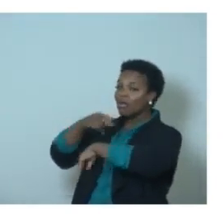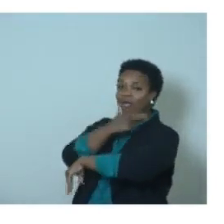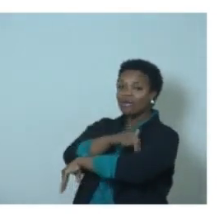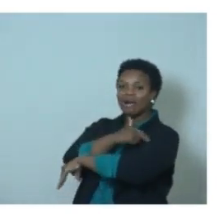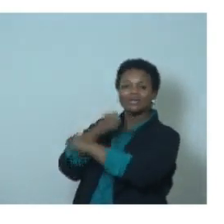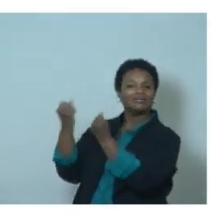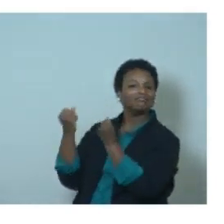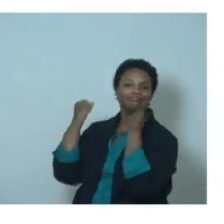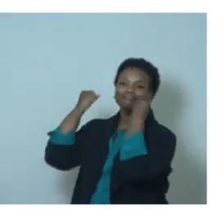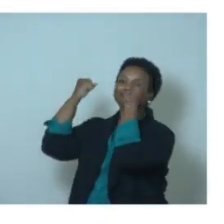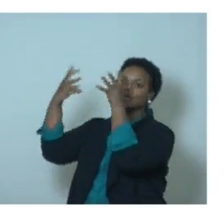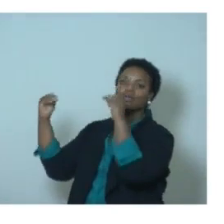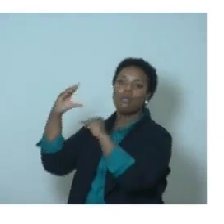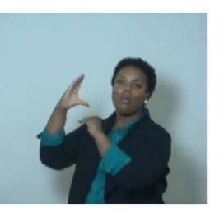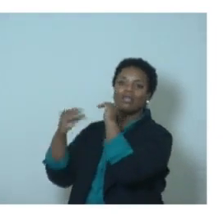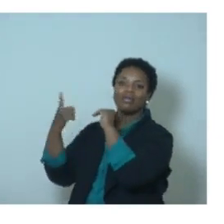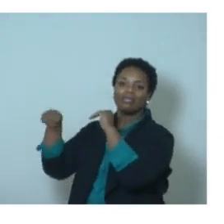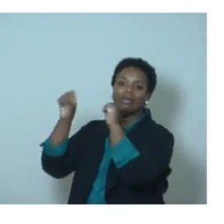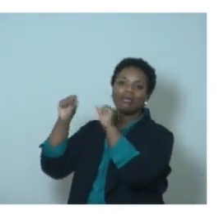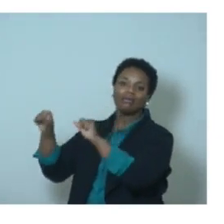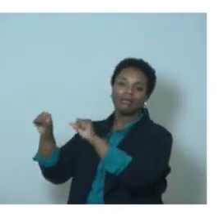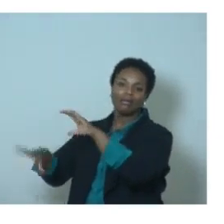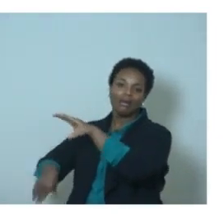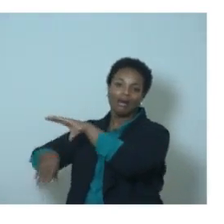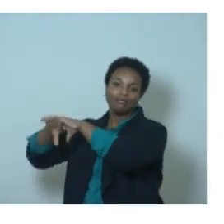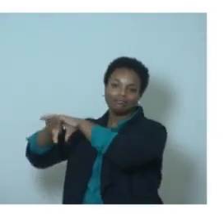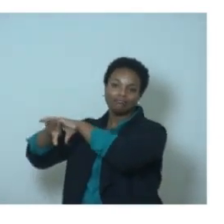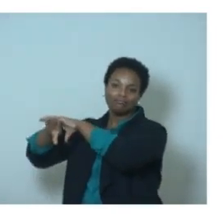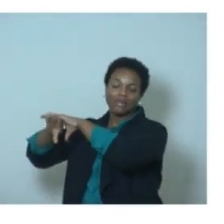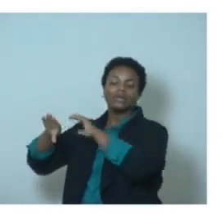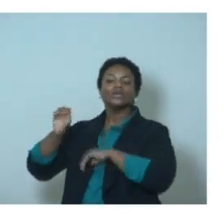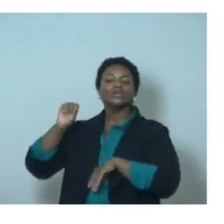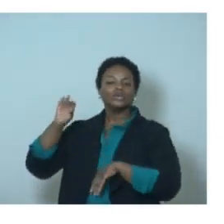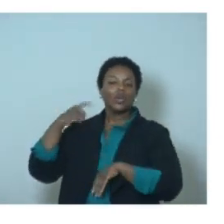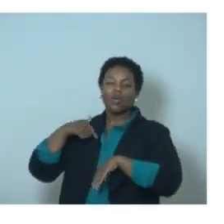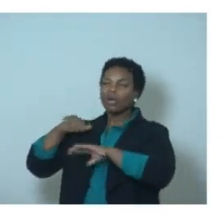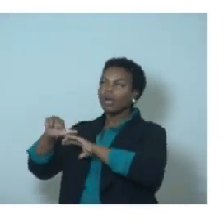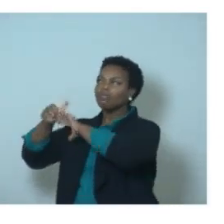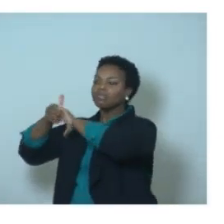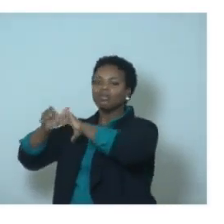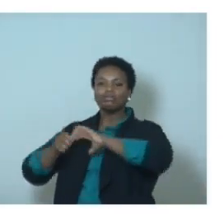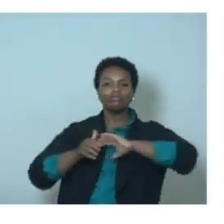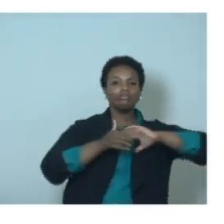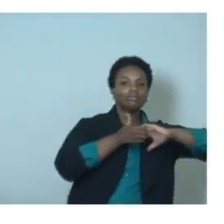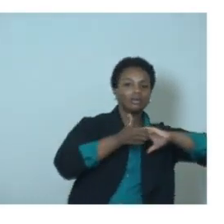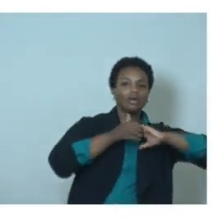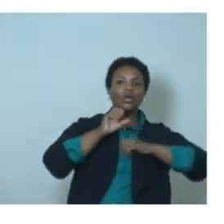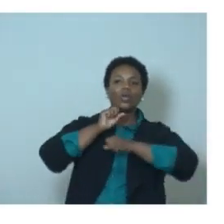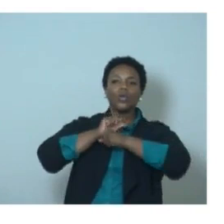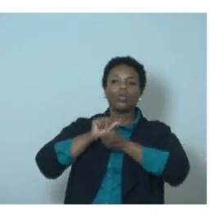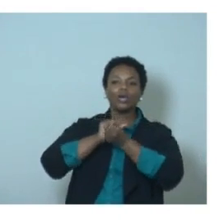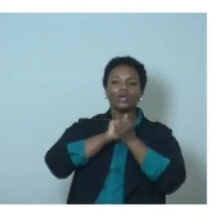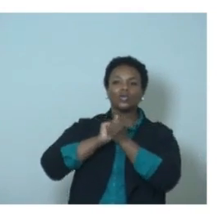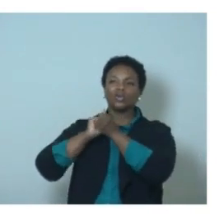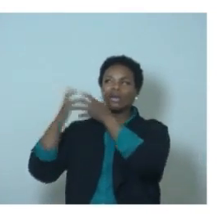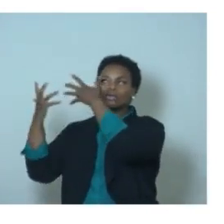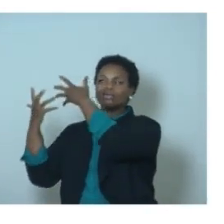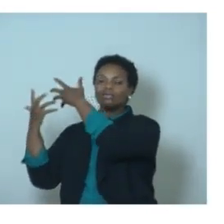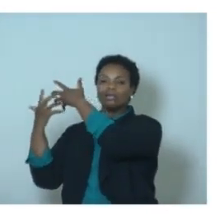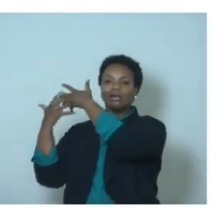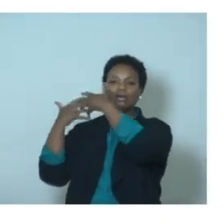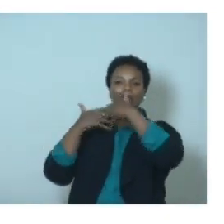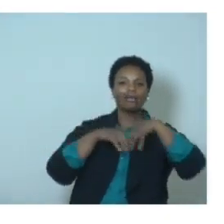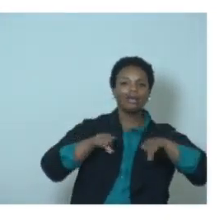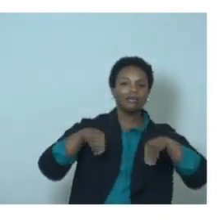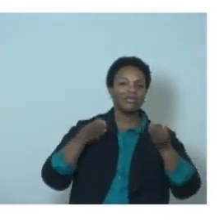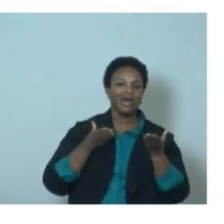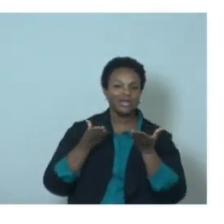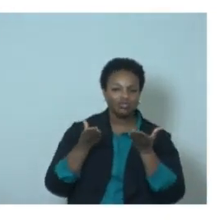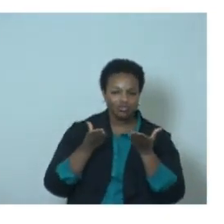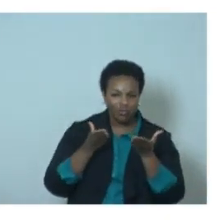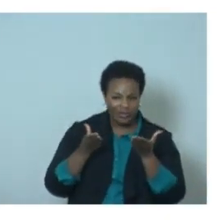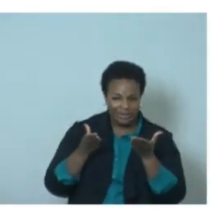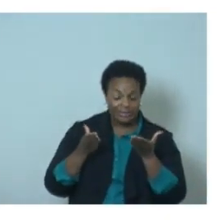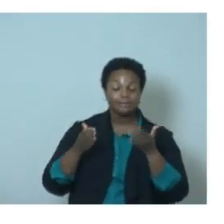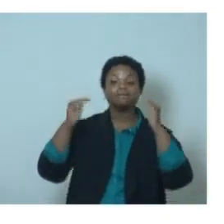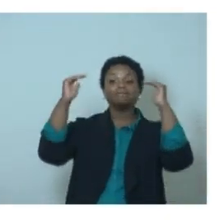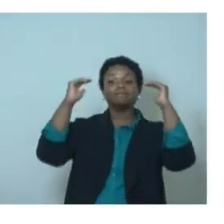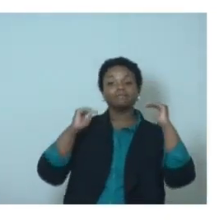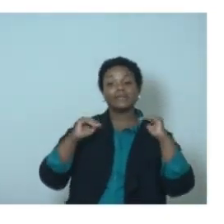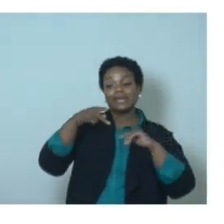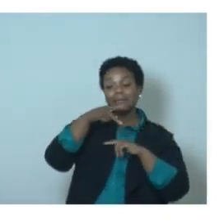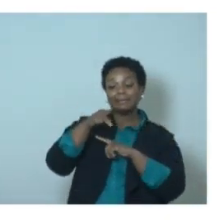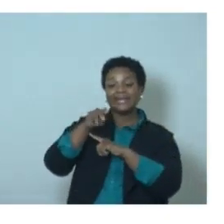AND SO AGAIN A GREAT SHOUT OUT TO MIKE RICHARDSON THE TEAM WHO’VE DONE SUCH A GOOD JOB PULLING EVERYONE TOGETHER IN THE STATE AND WORKING TOGETHER TO CREATE A ALMOST SEAMLESS